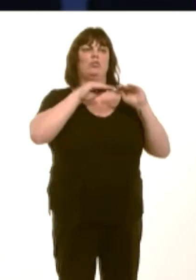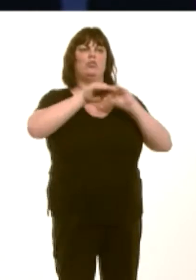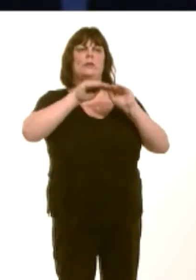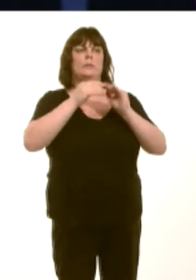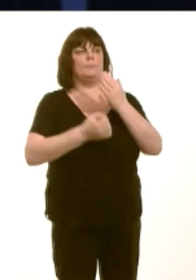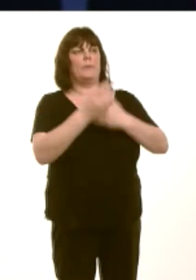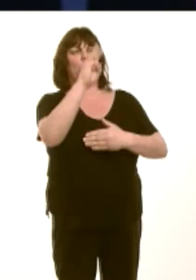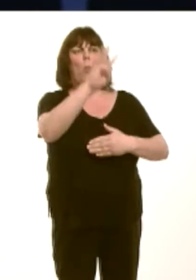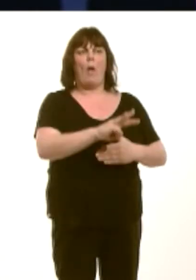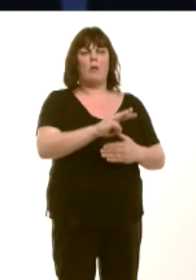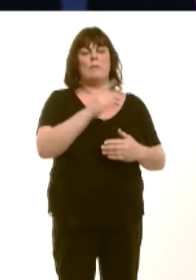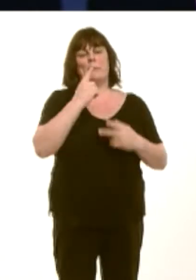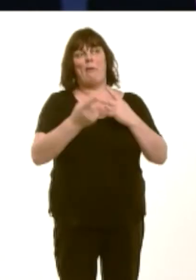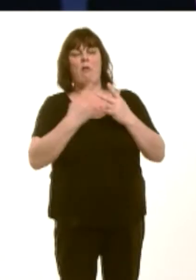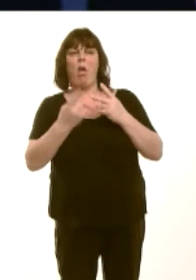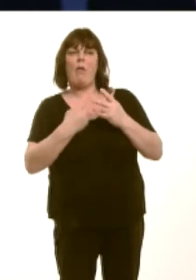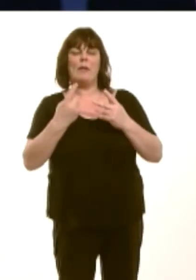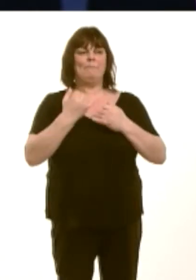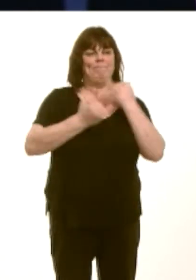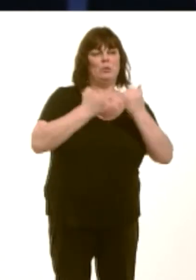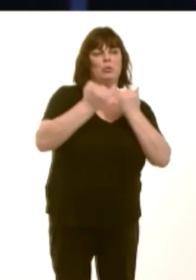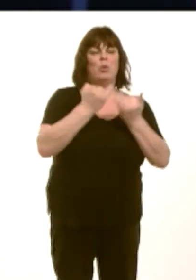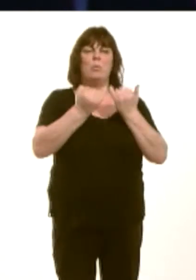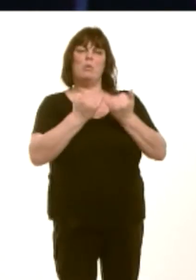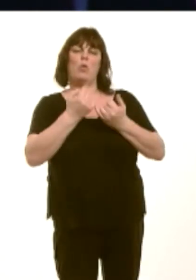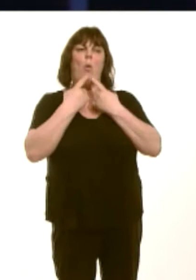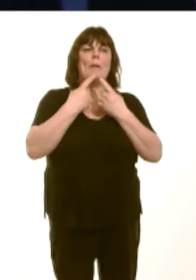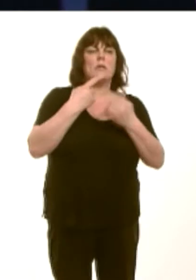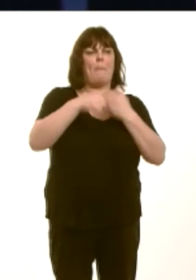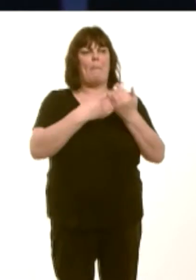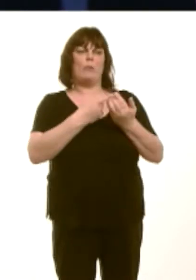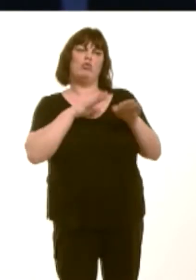Could you outline to the Chamber today what steps you will take to improve the quality of teacher training in Wales?